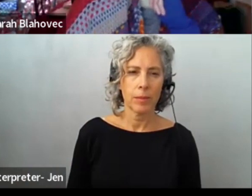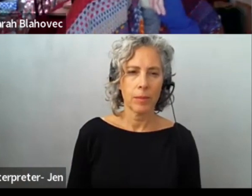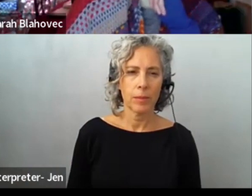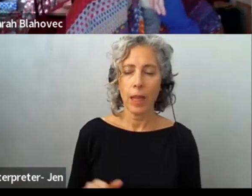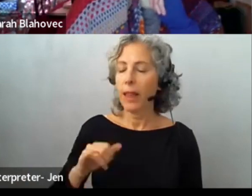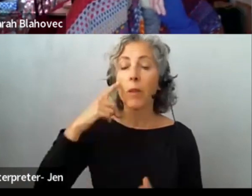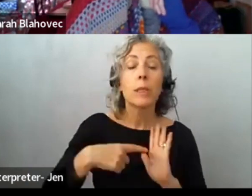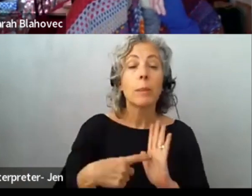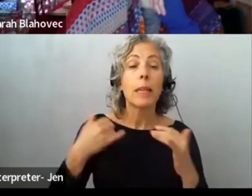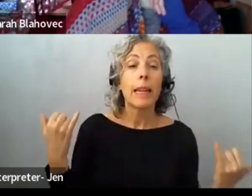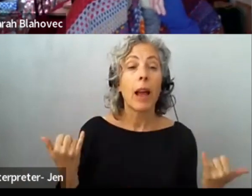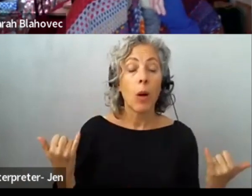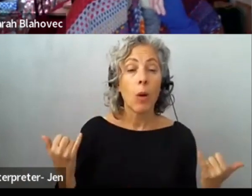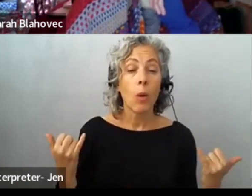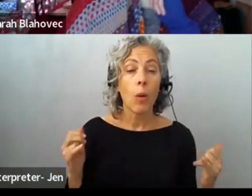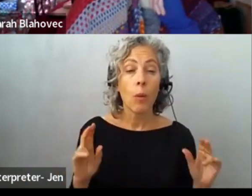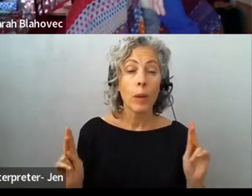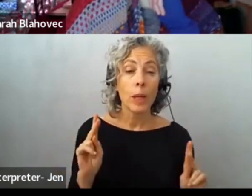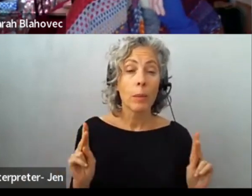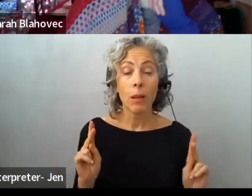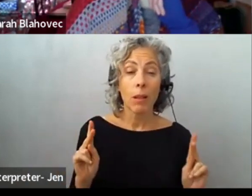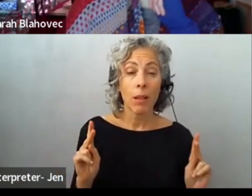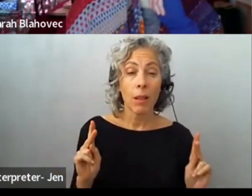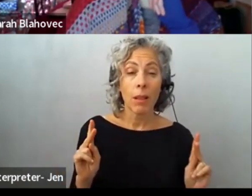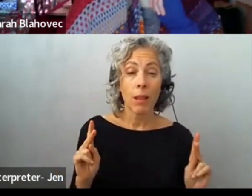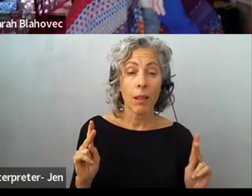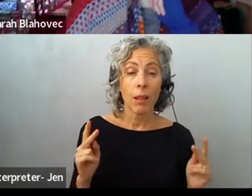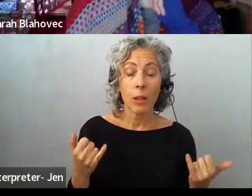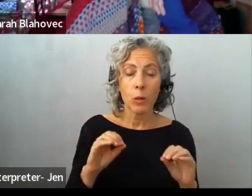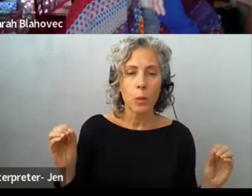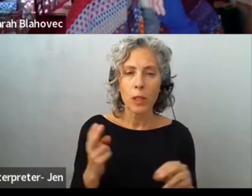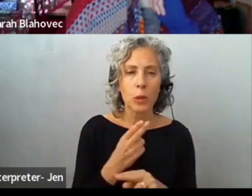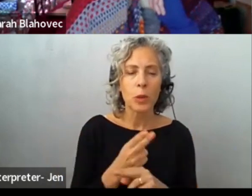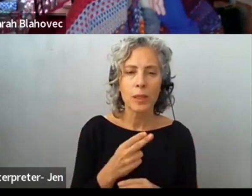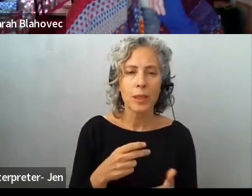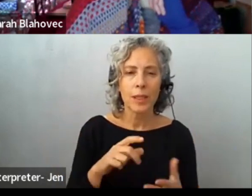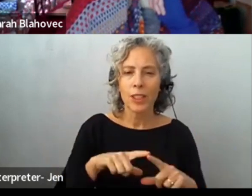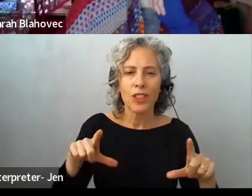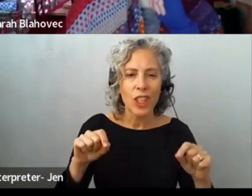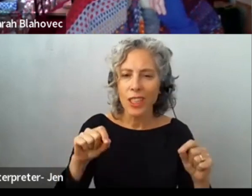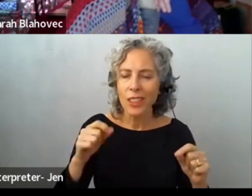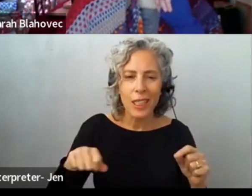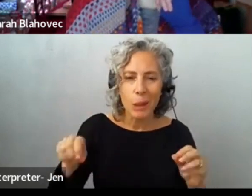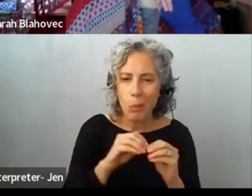instance, nowadays, people, like, I know, nobody's nobody's using checks anymore. It's like everybody's, you know, Cash App.